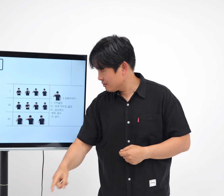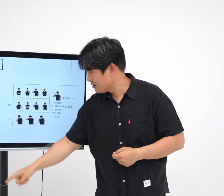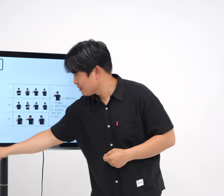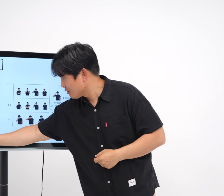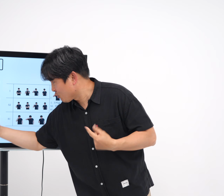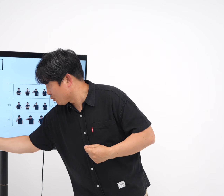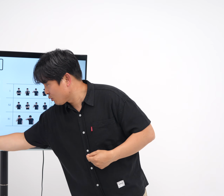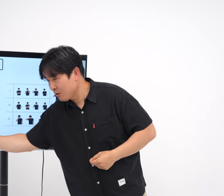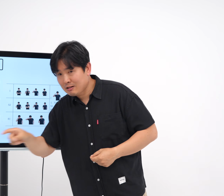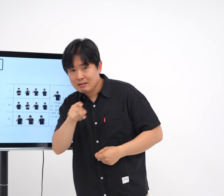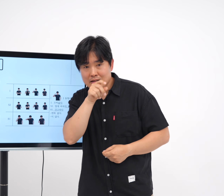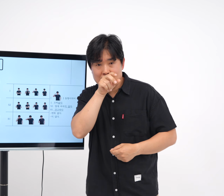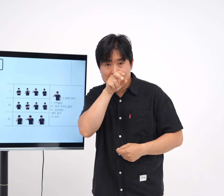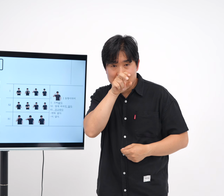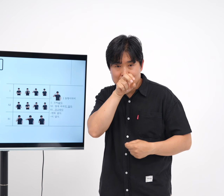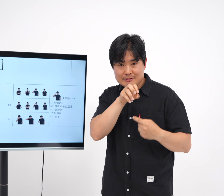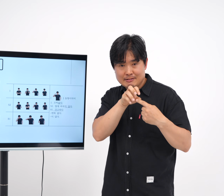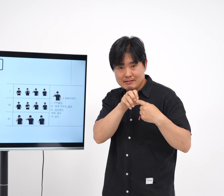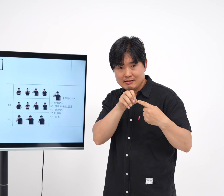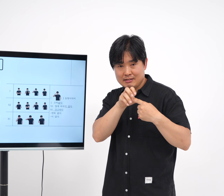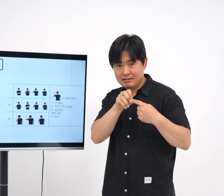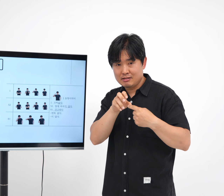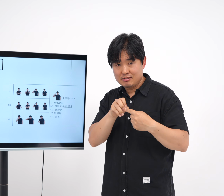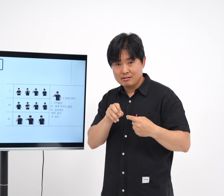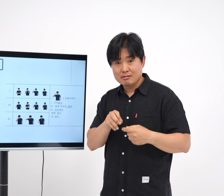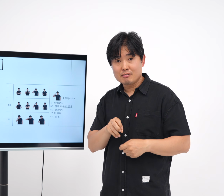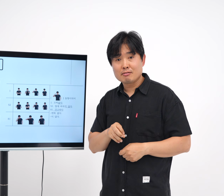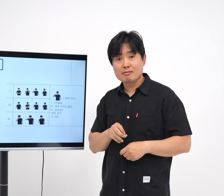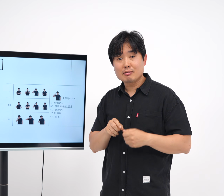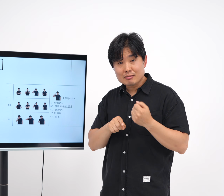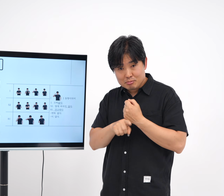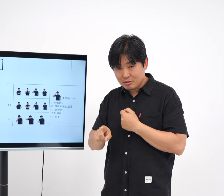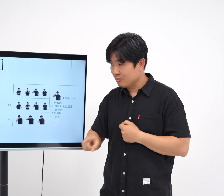"shortcut", and